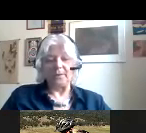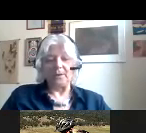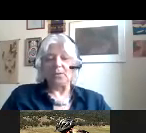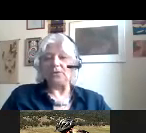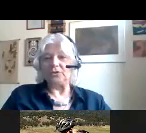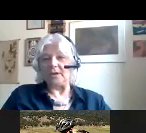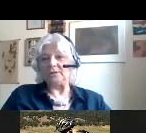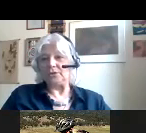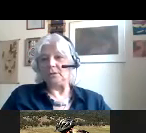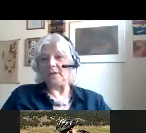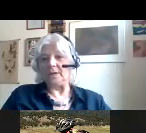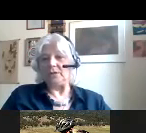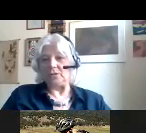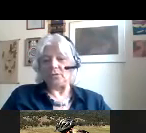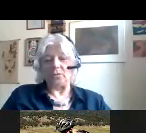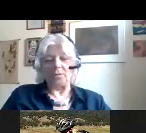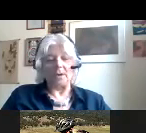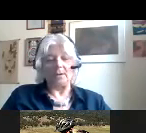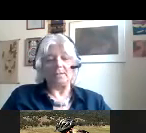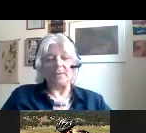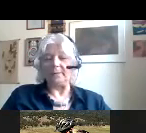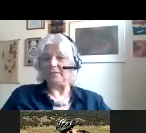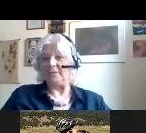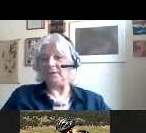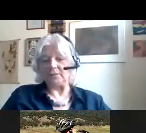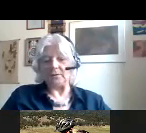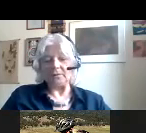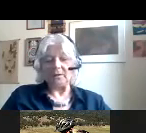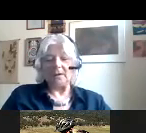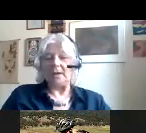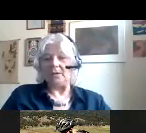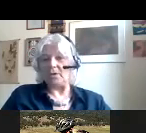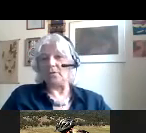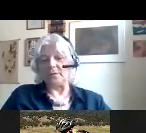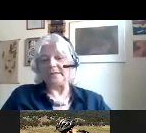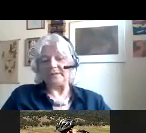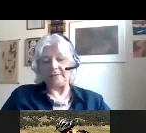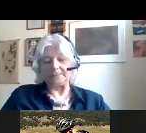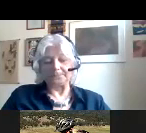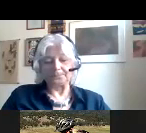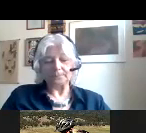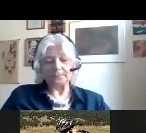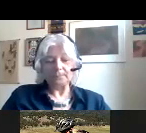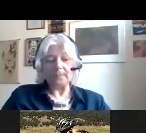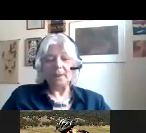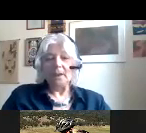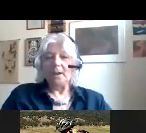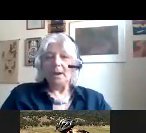tends to lead to public safety concerns and over-policing.